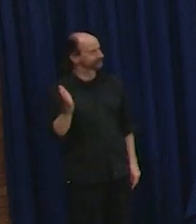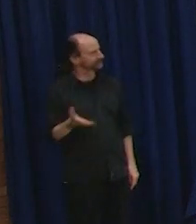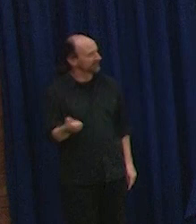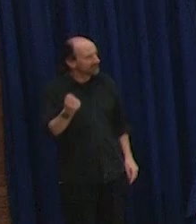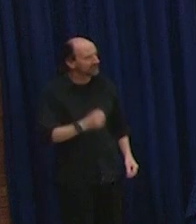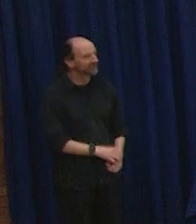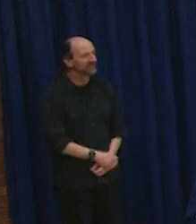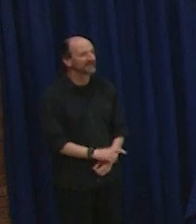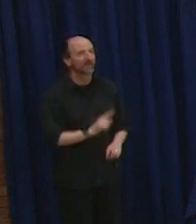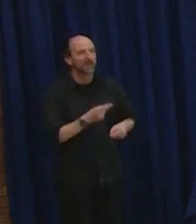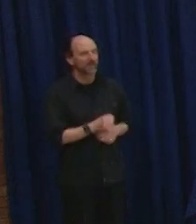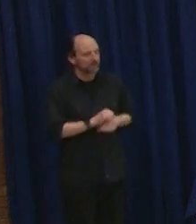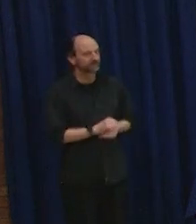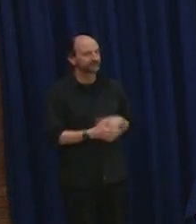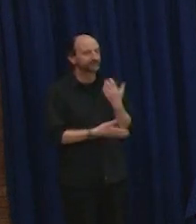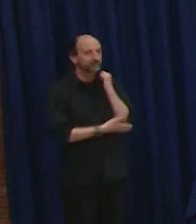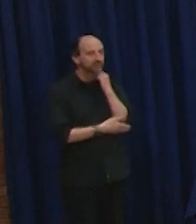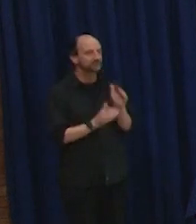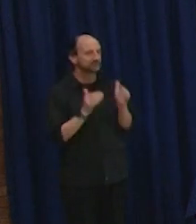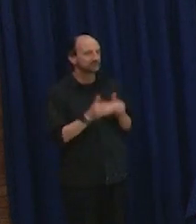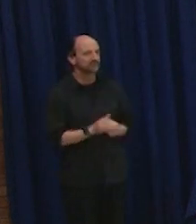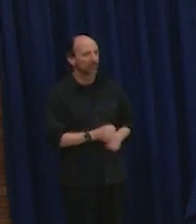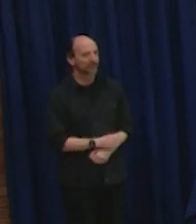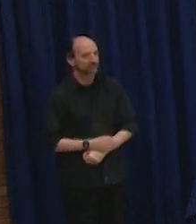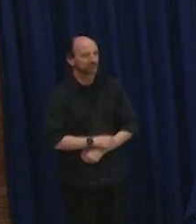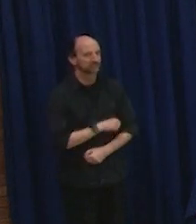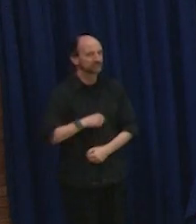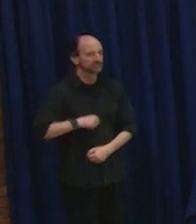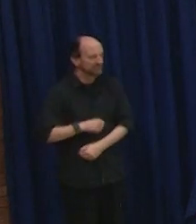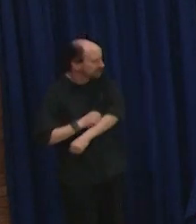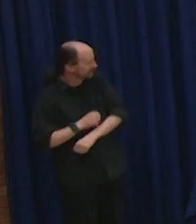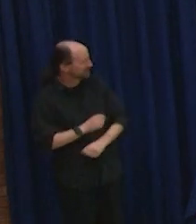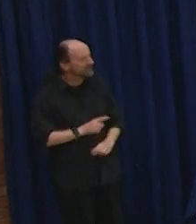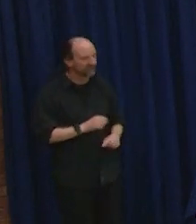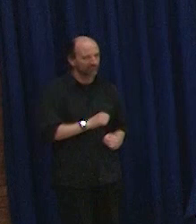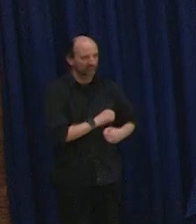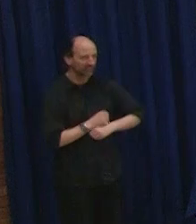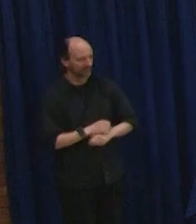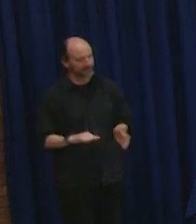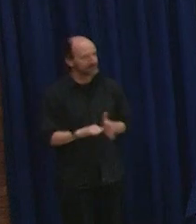boy next door you're not doing producing the work that you're supposed to then you get identified,